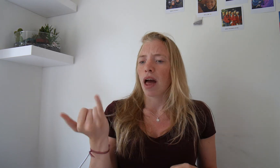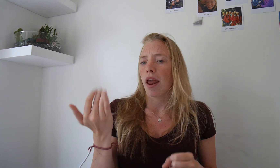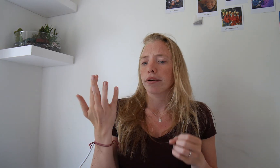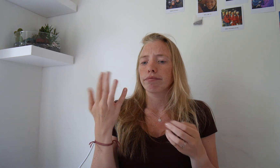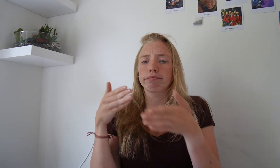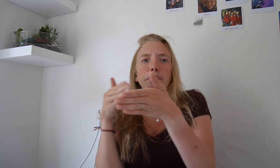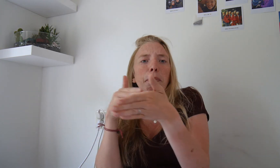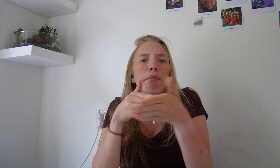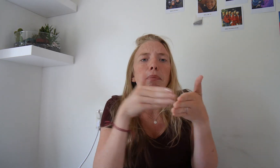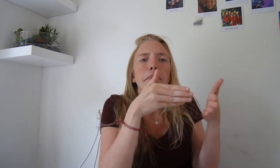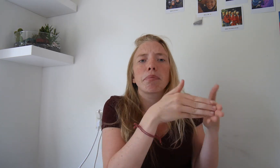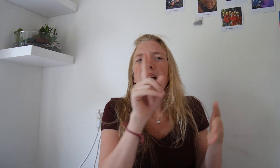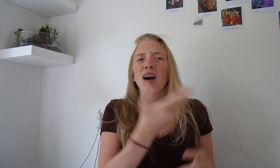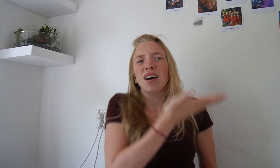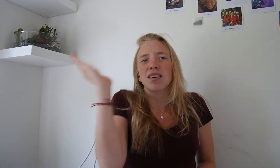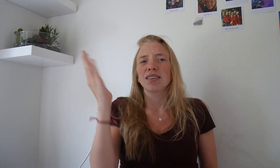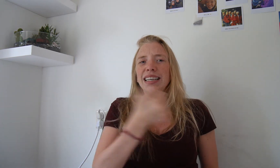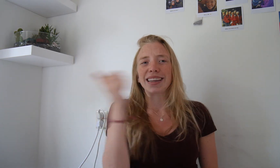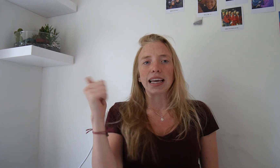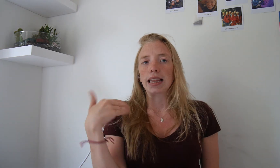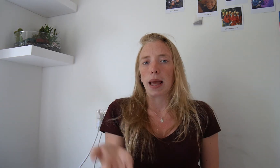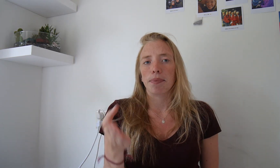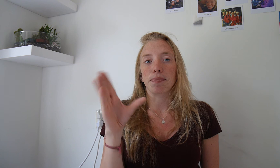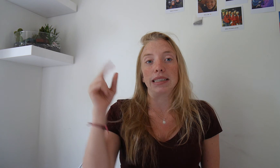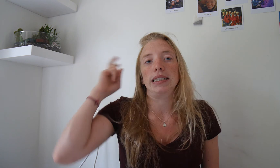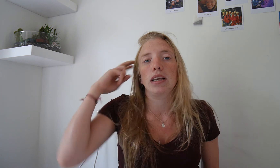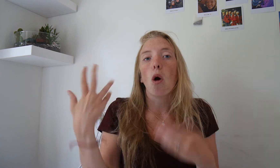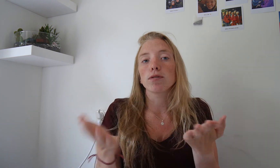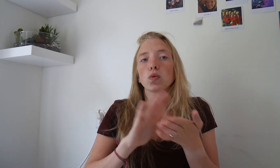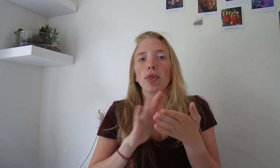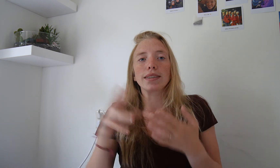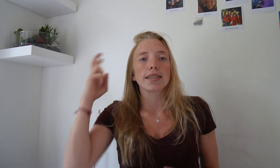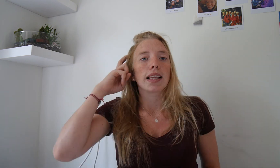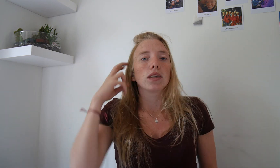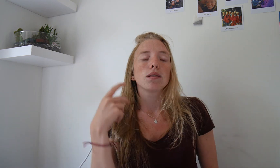I sometimes bump into things, but so does everyone, with or without a CI.